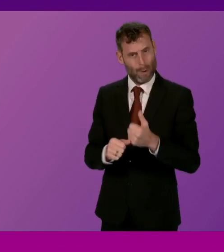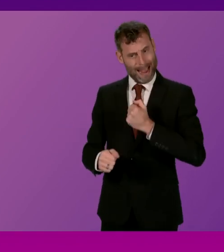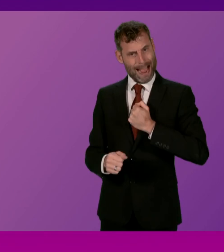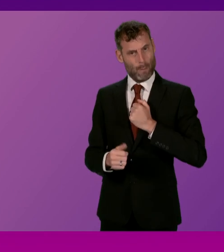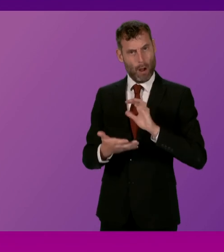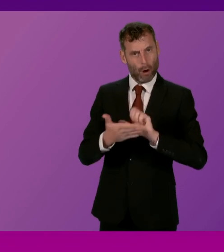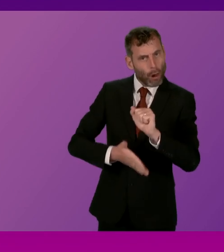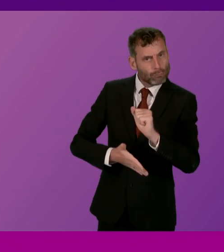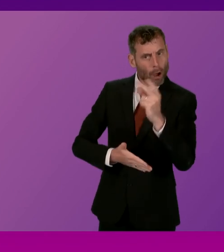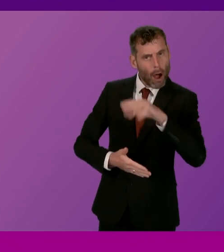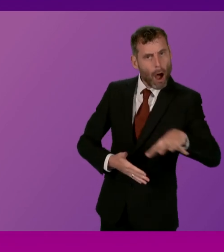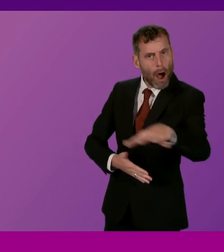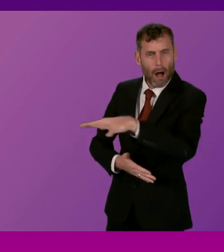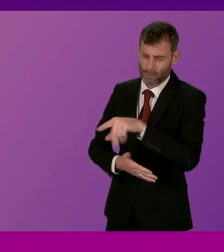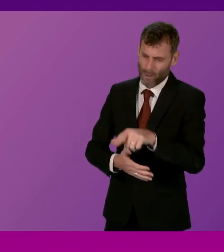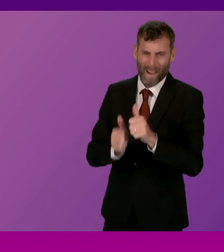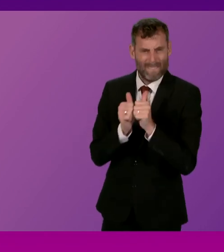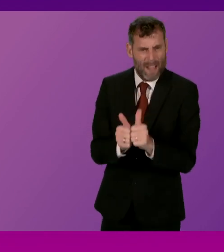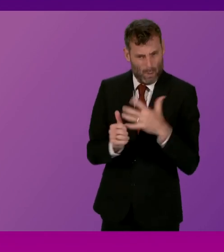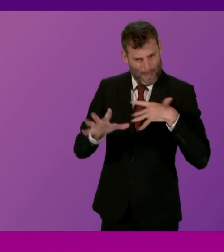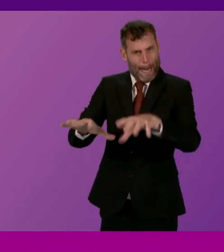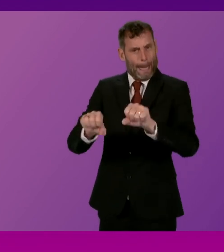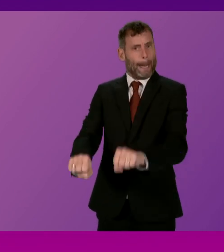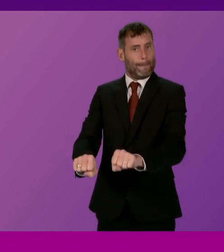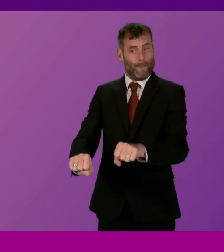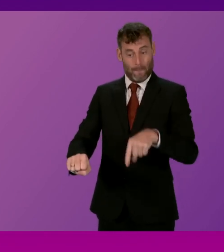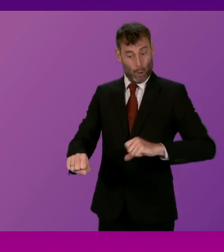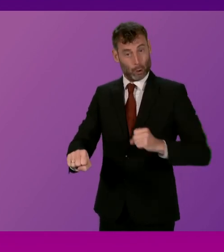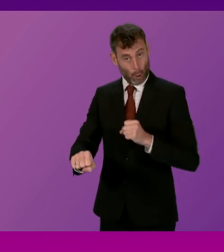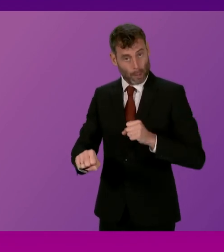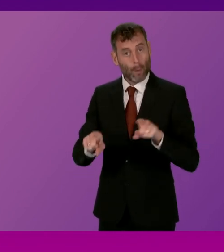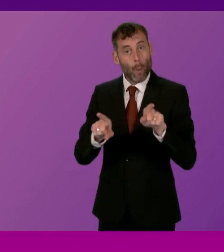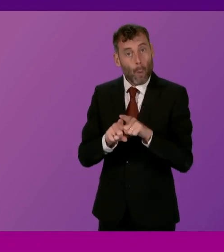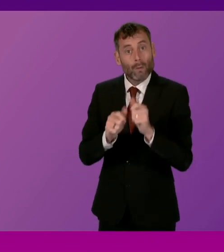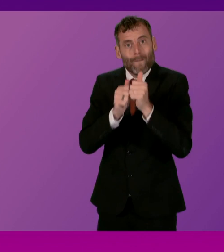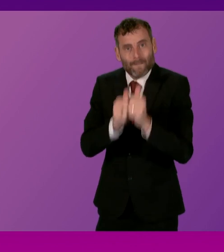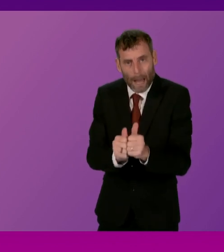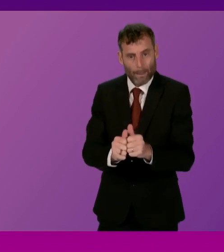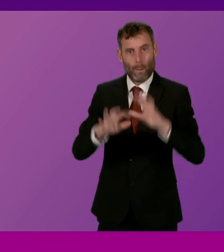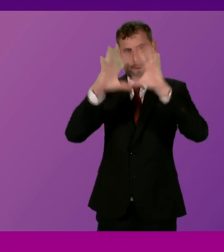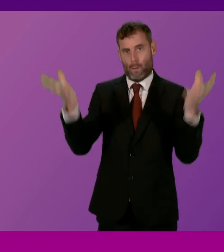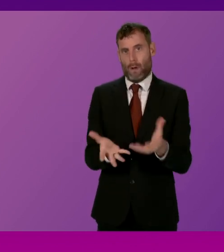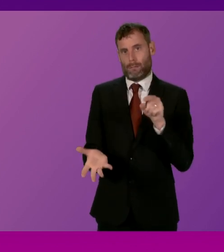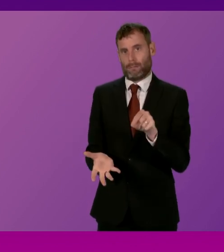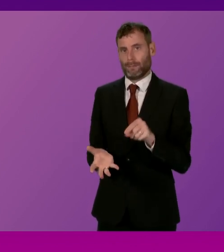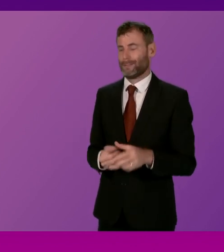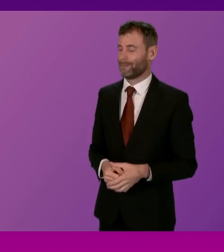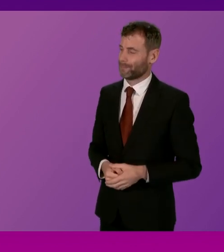are so valuable to us all in Scotland and to the rest of the world.